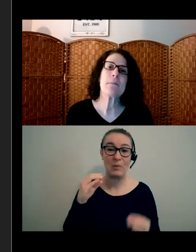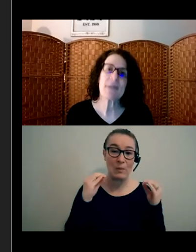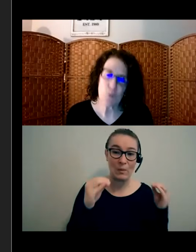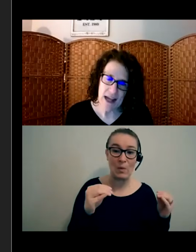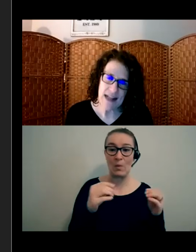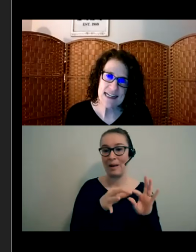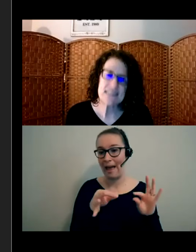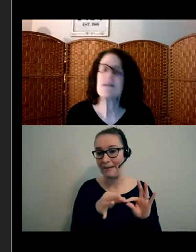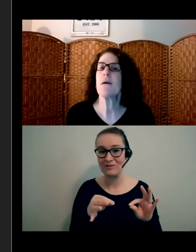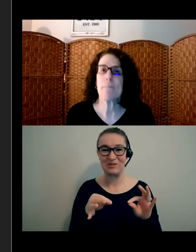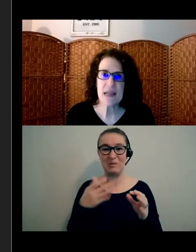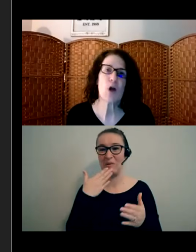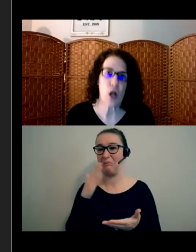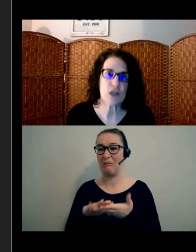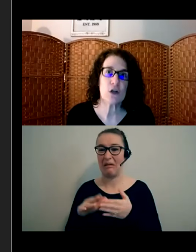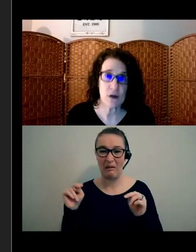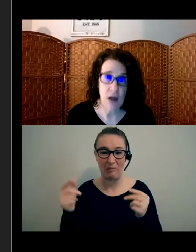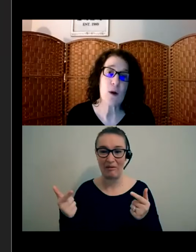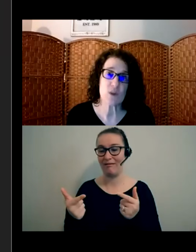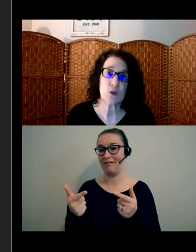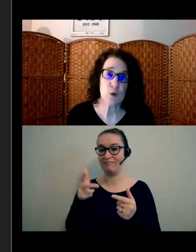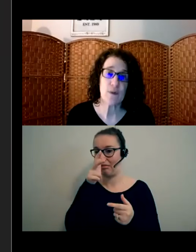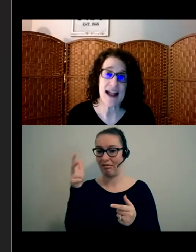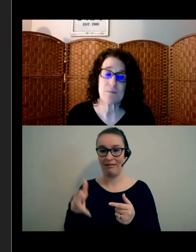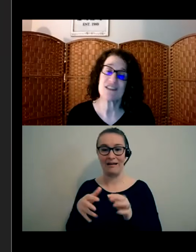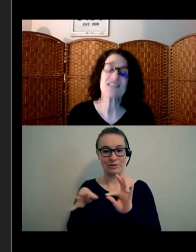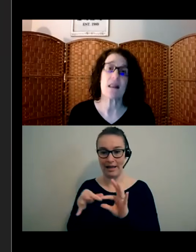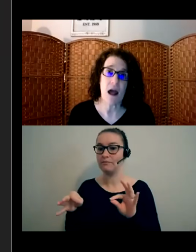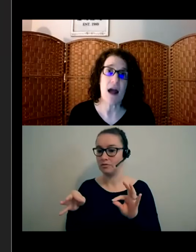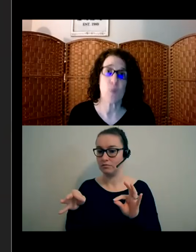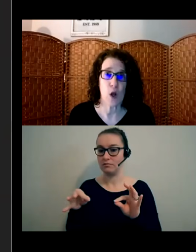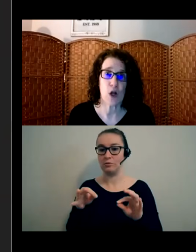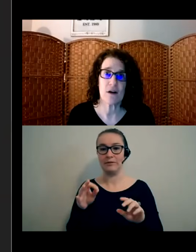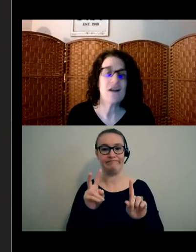But the reality is people are not going to do that because it's a lot of work.